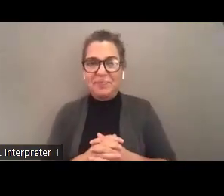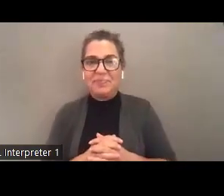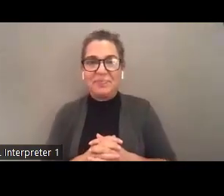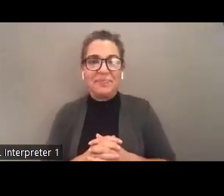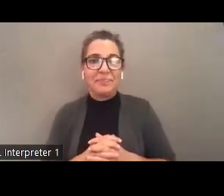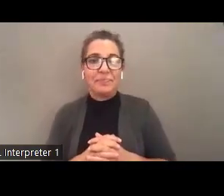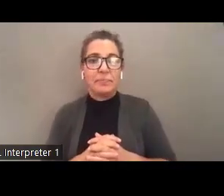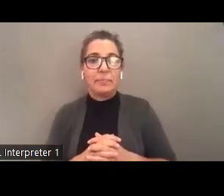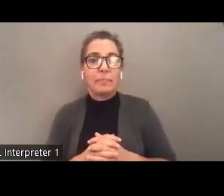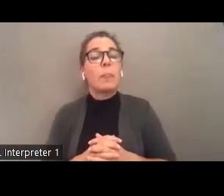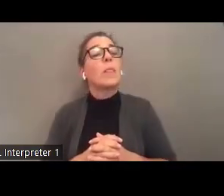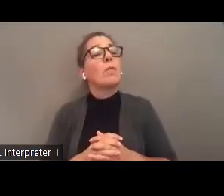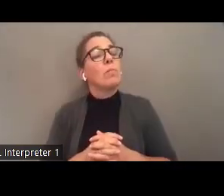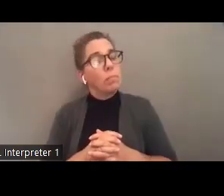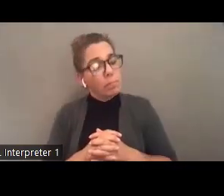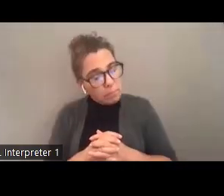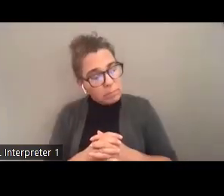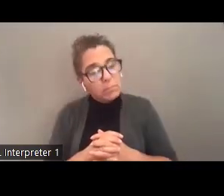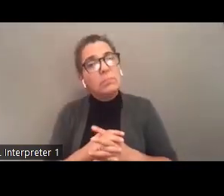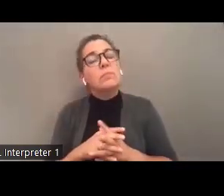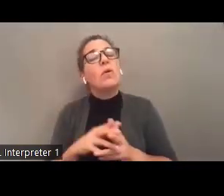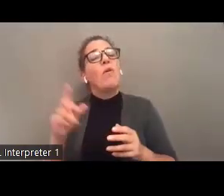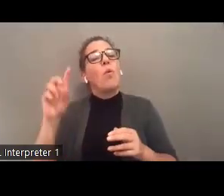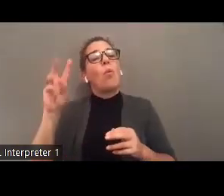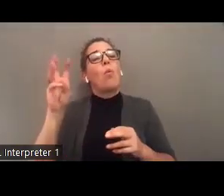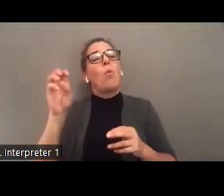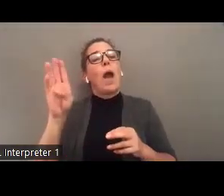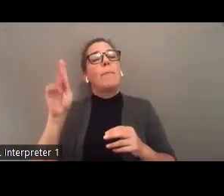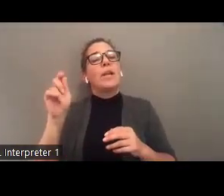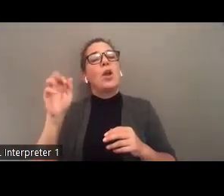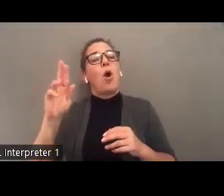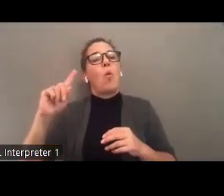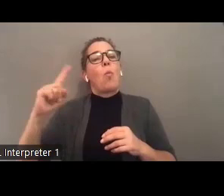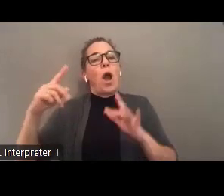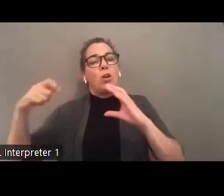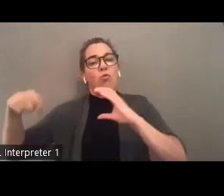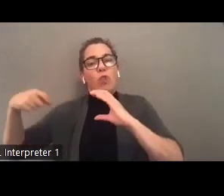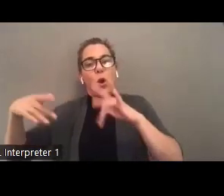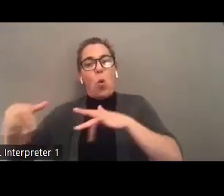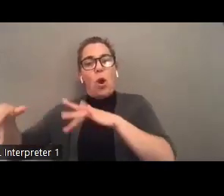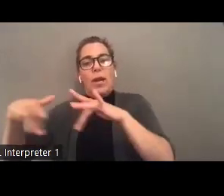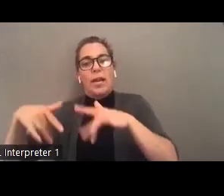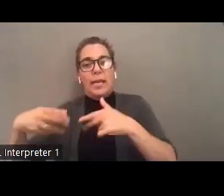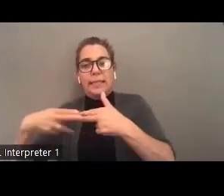Again, we do encourage folks to check out the Webinar One recording and resource slides if you have not done so yet.